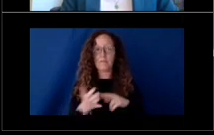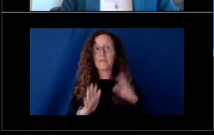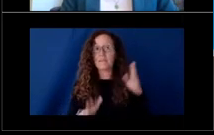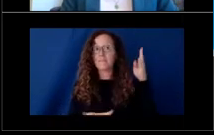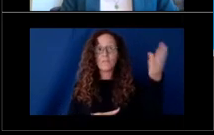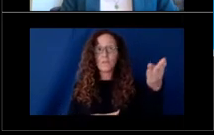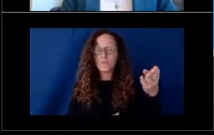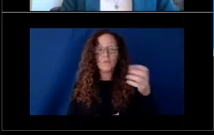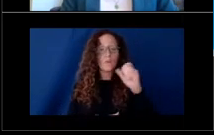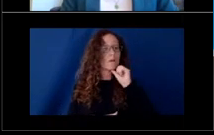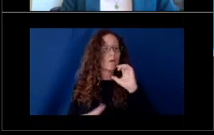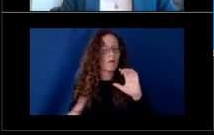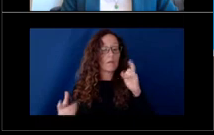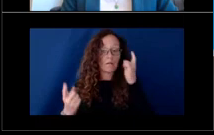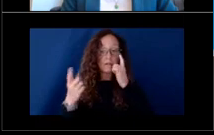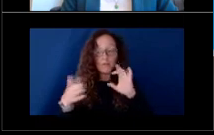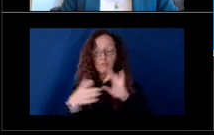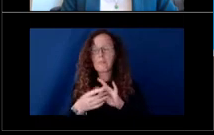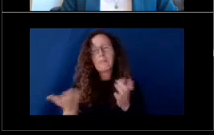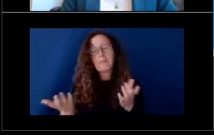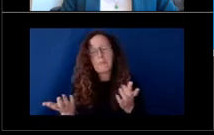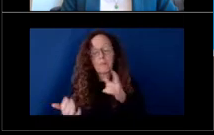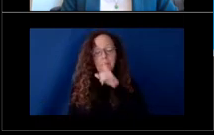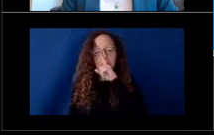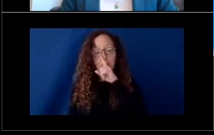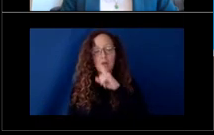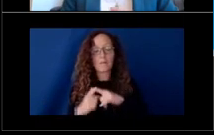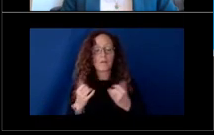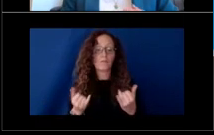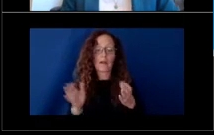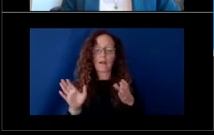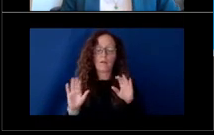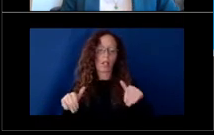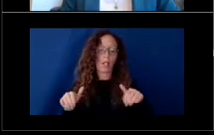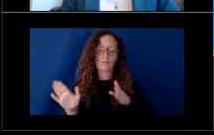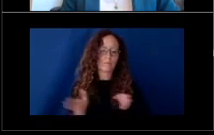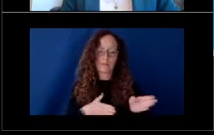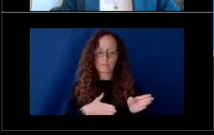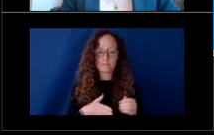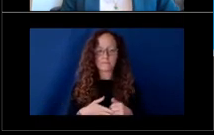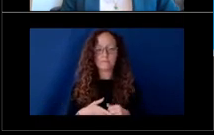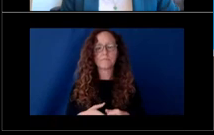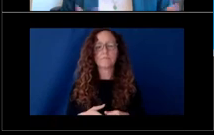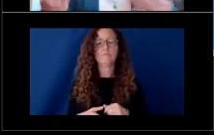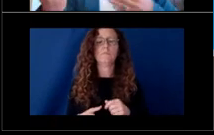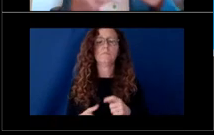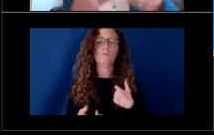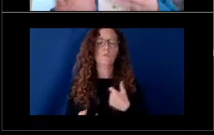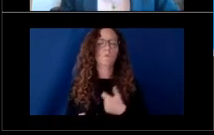it's just saying that we don't have plans right now, and we don't want to, perhaps,